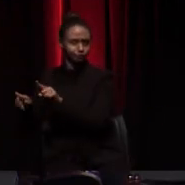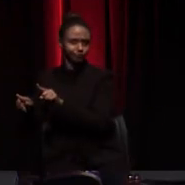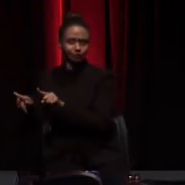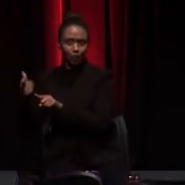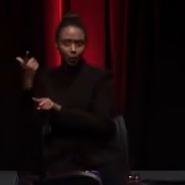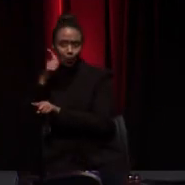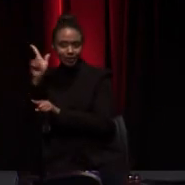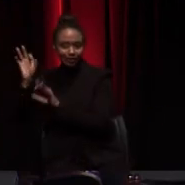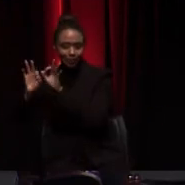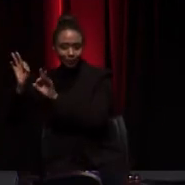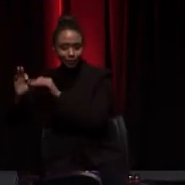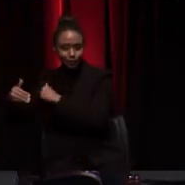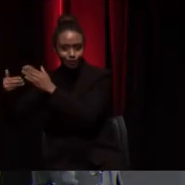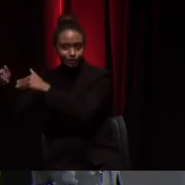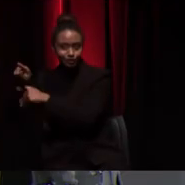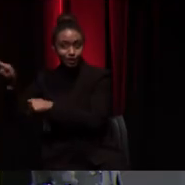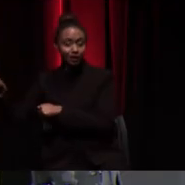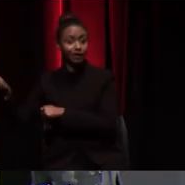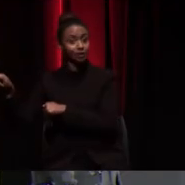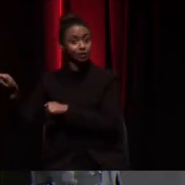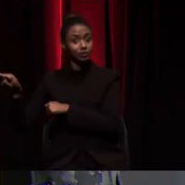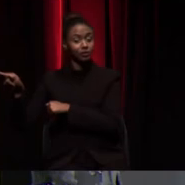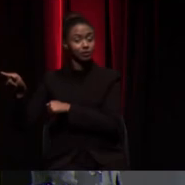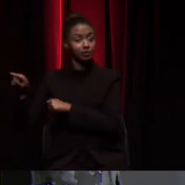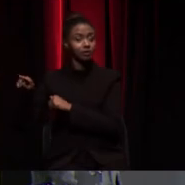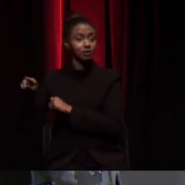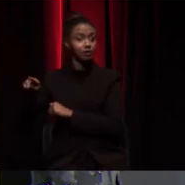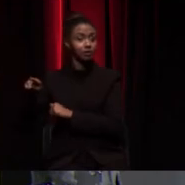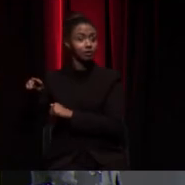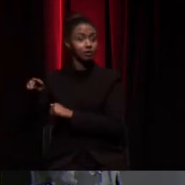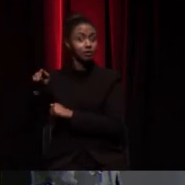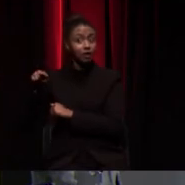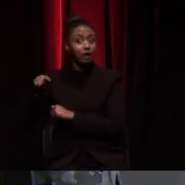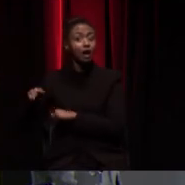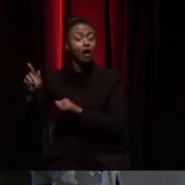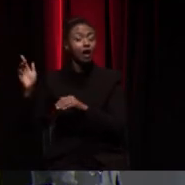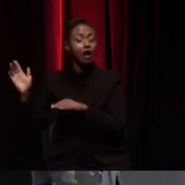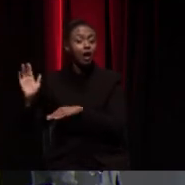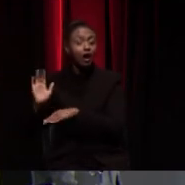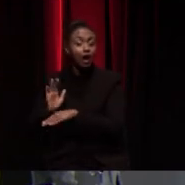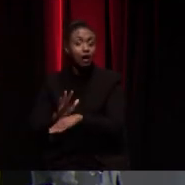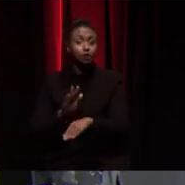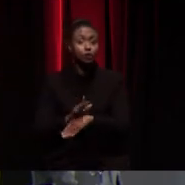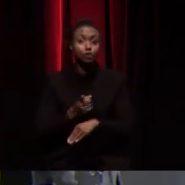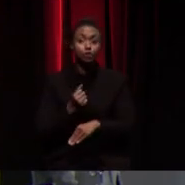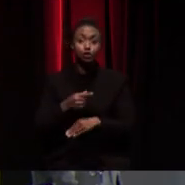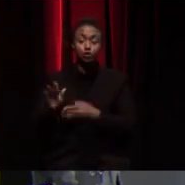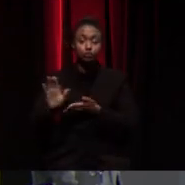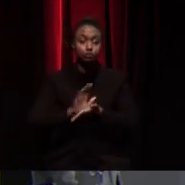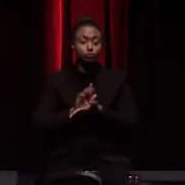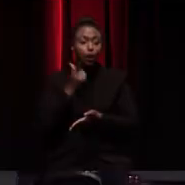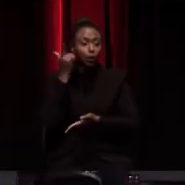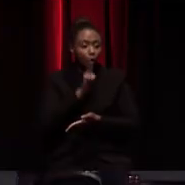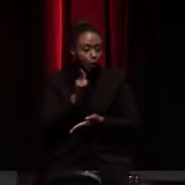which can bring in cash so that we can publish investigative material -